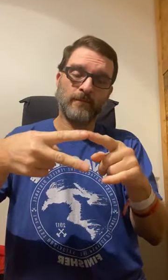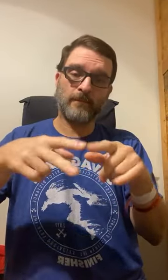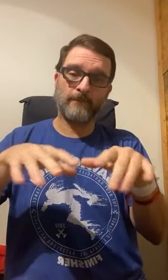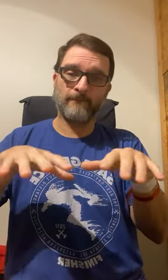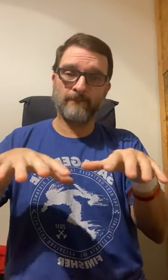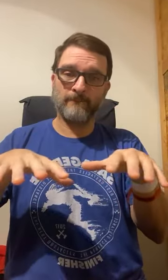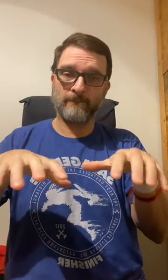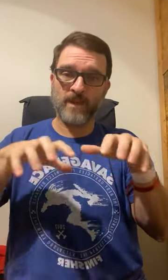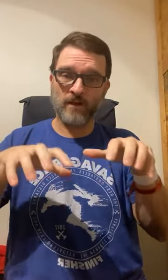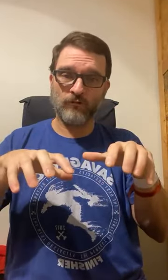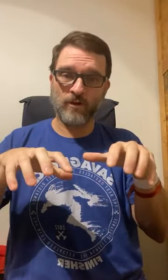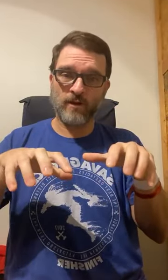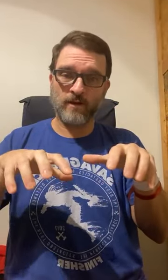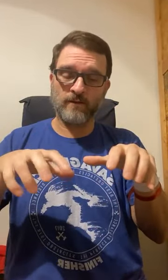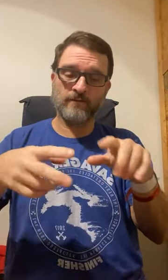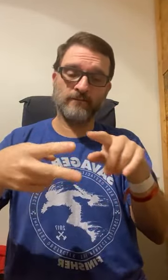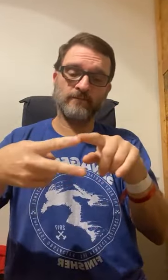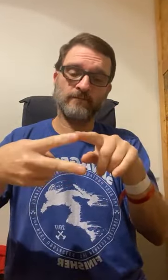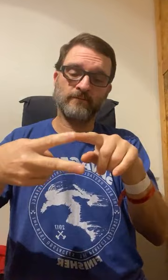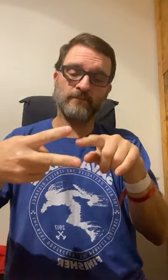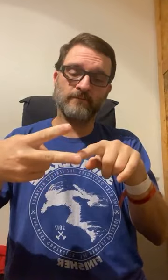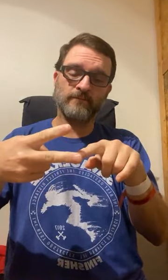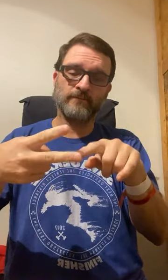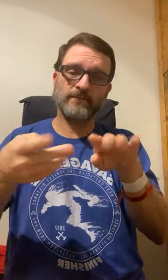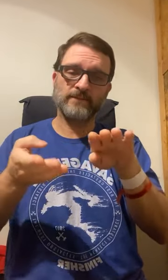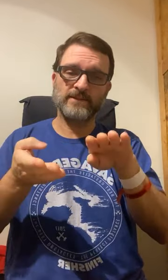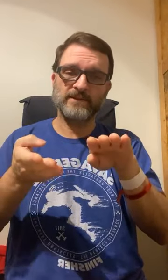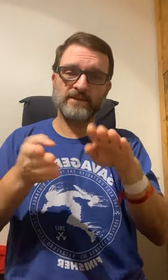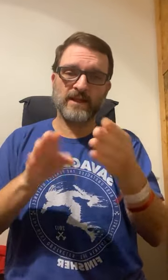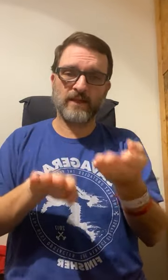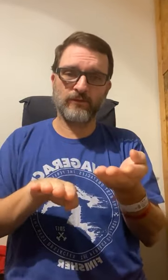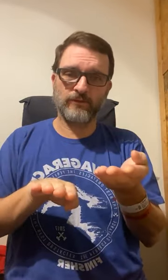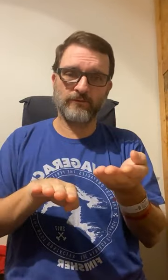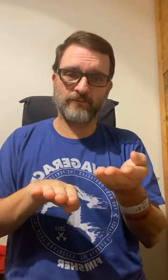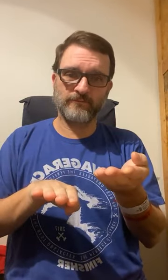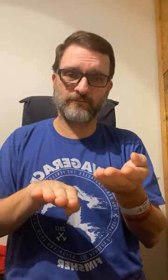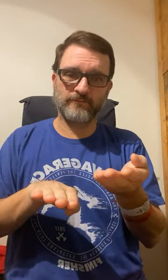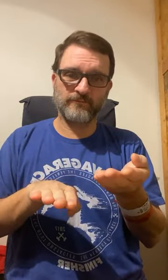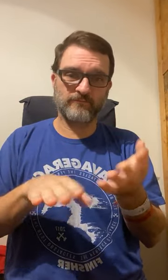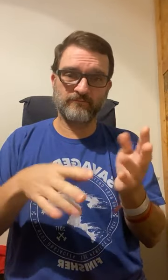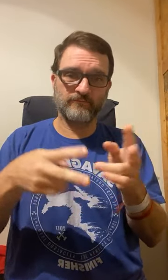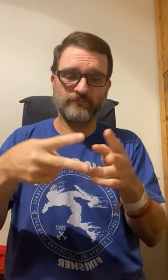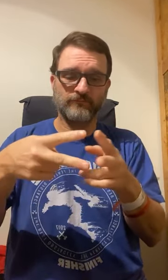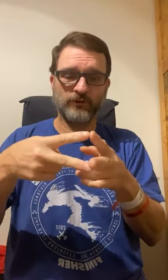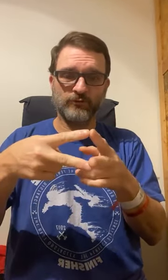First one it can make me paralyzed Or second option it will be death.